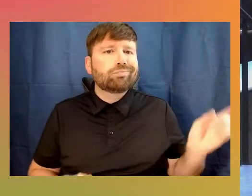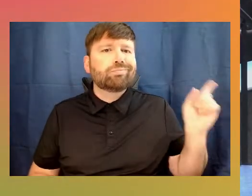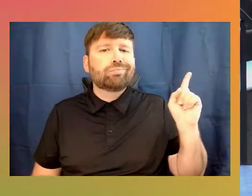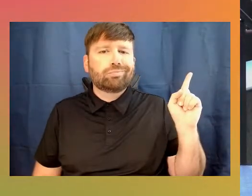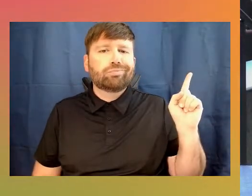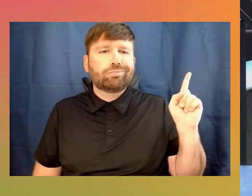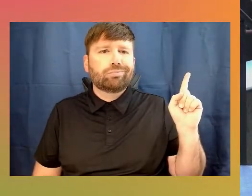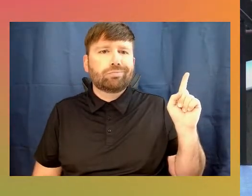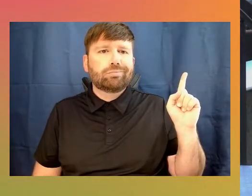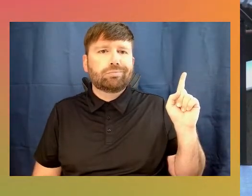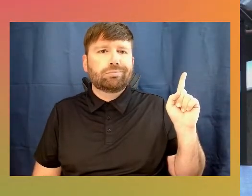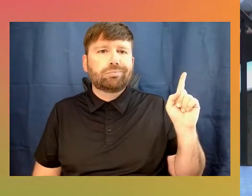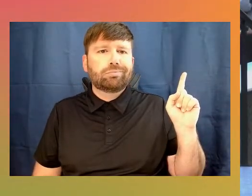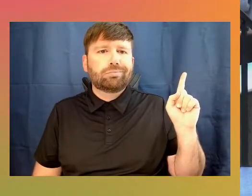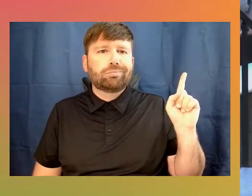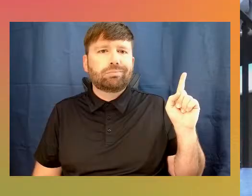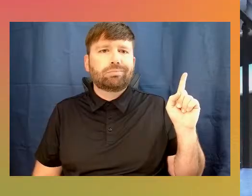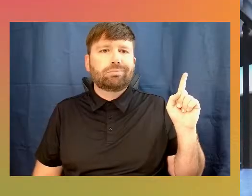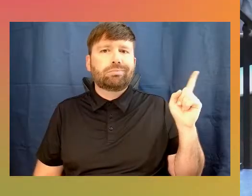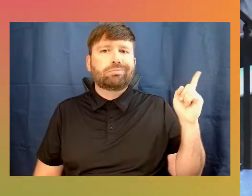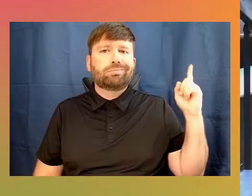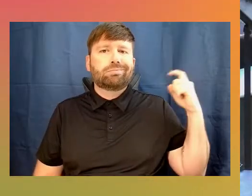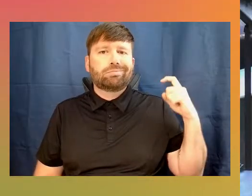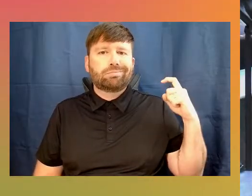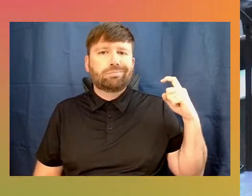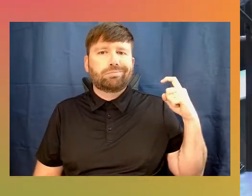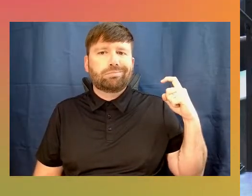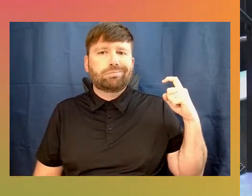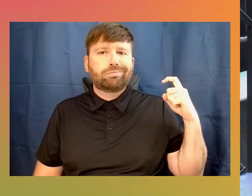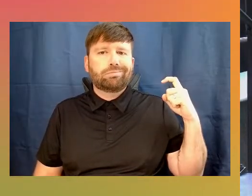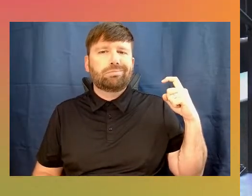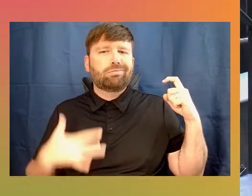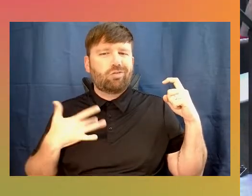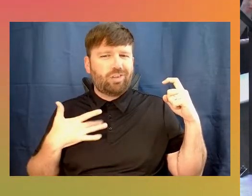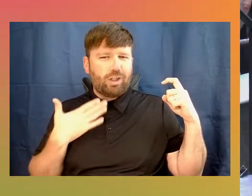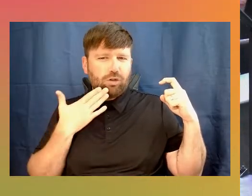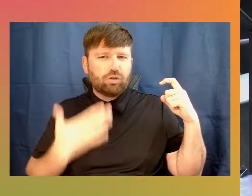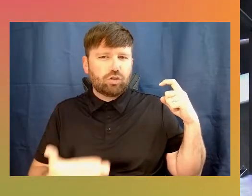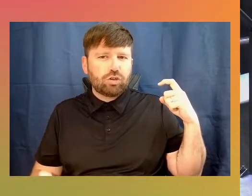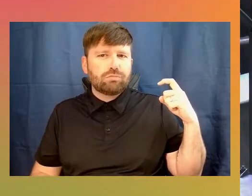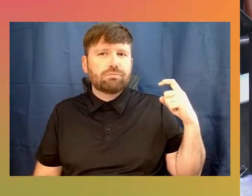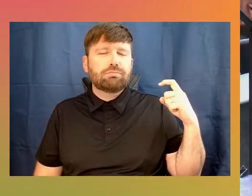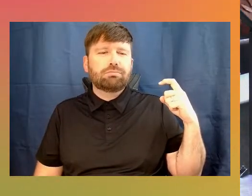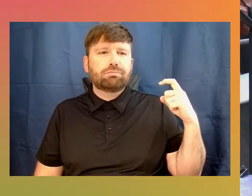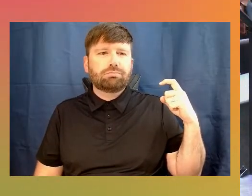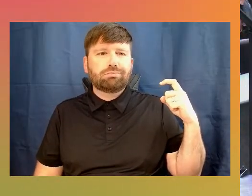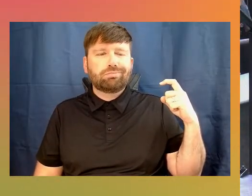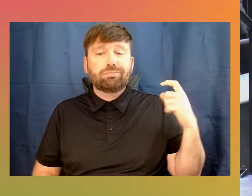THAT THREE-LEGGED DOG AT YOUR OWN PACE.